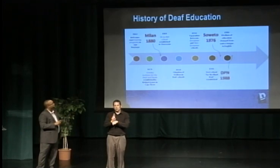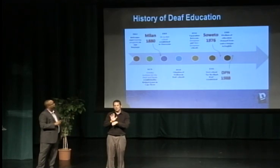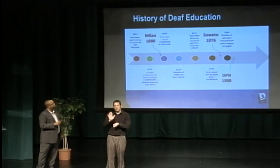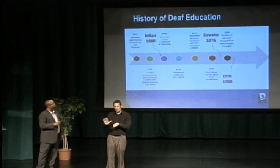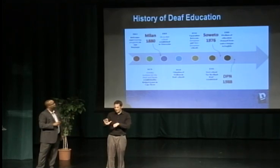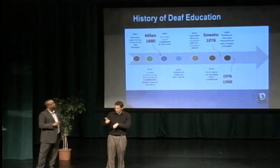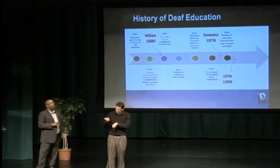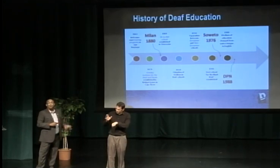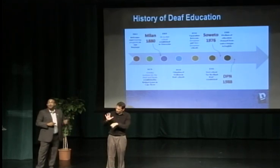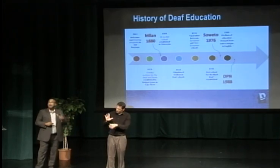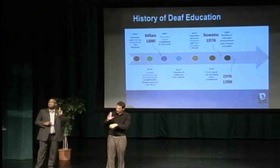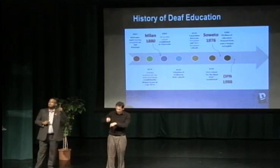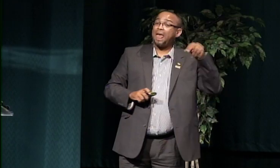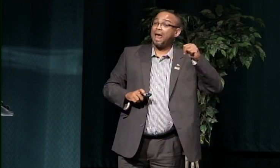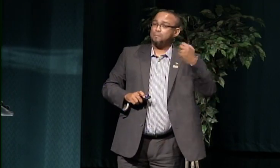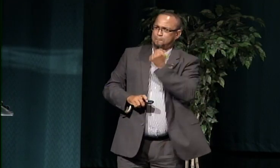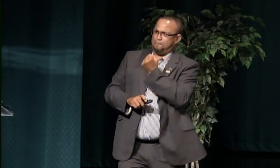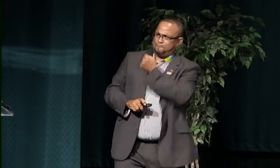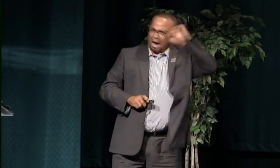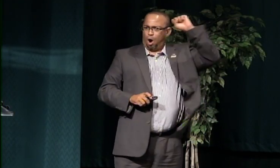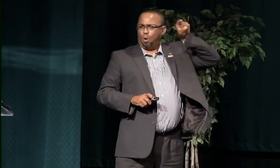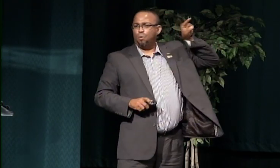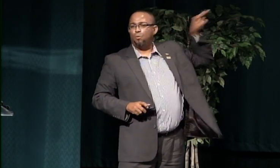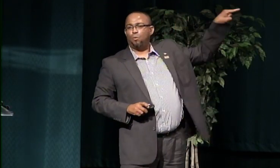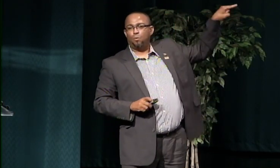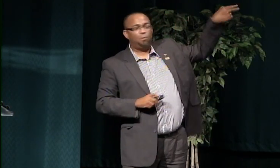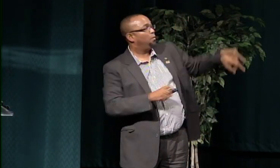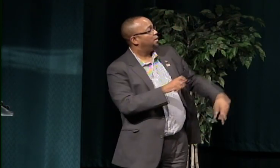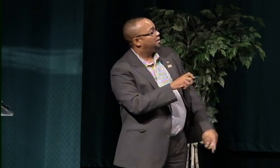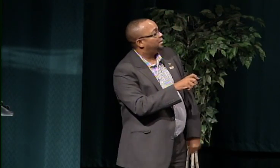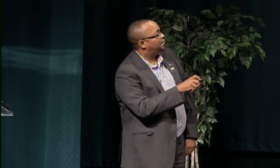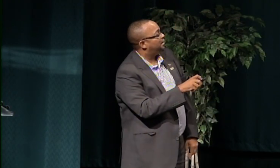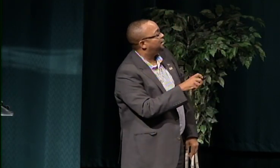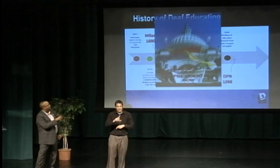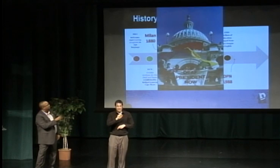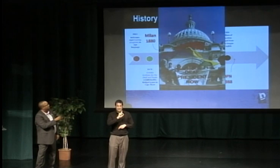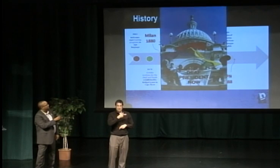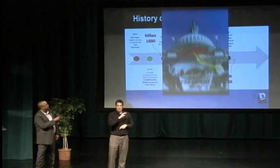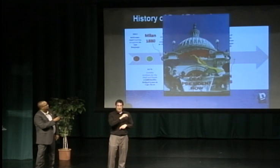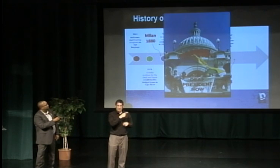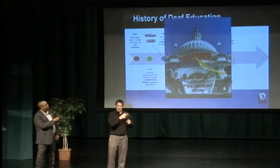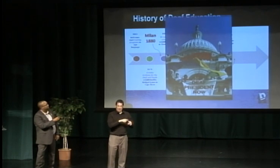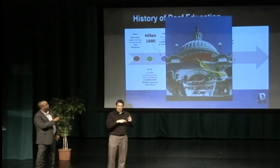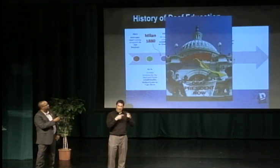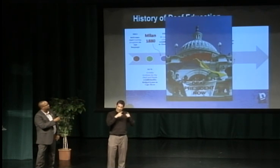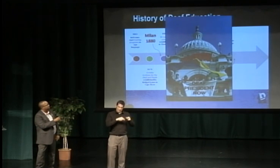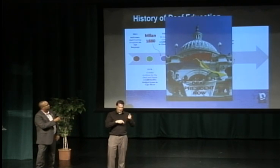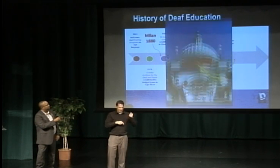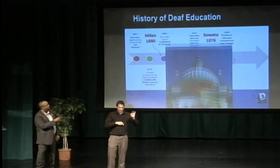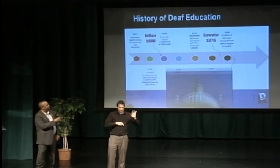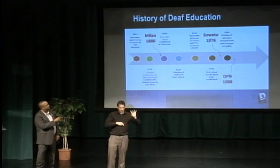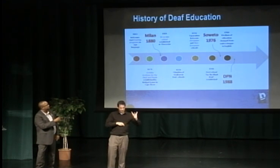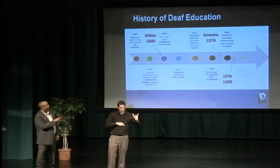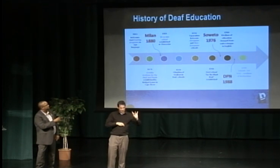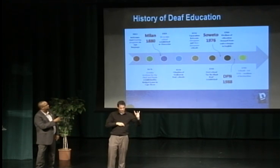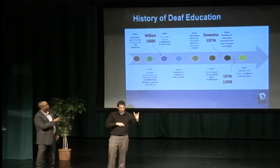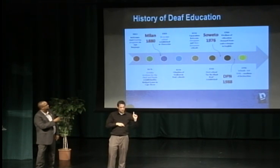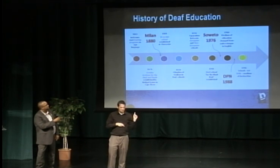from the native tongue to English. Here you see Deaf President Now on the time line.